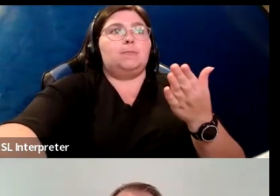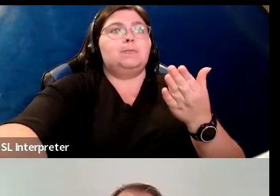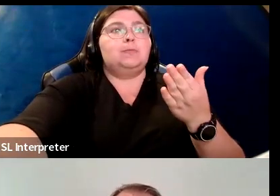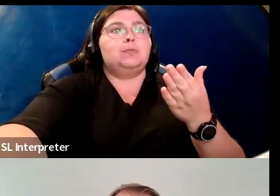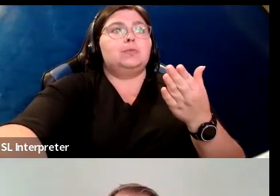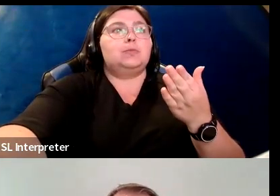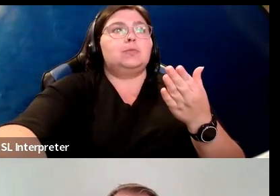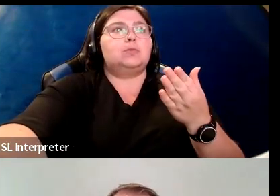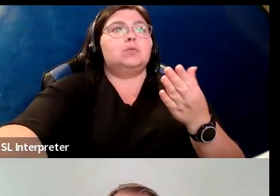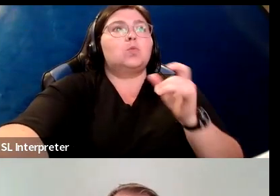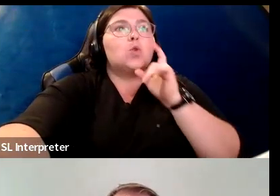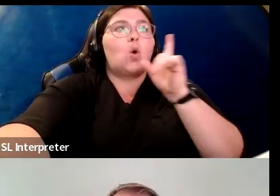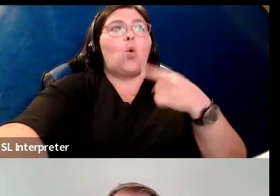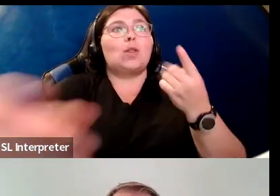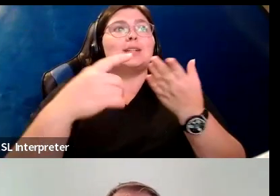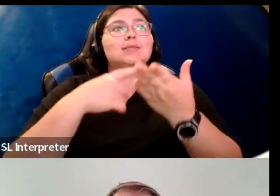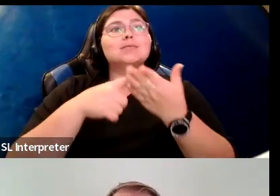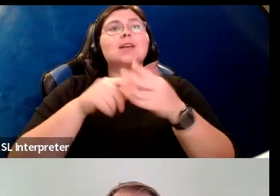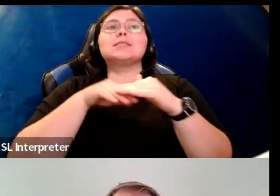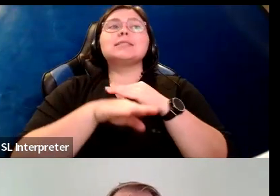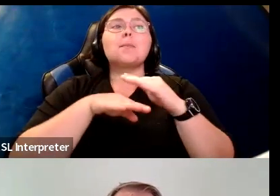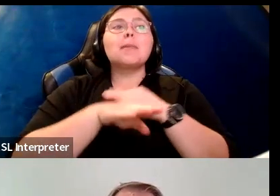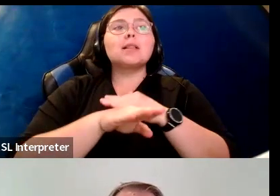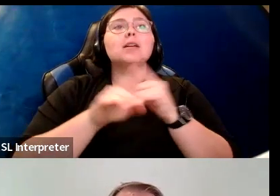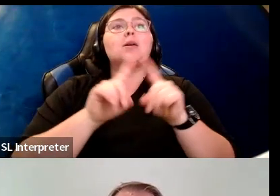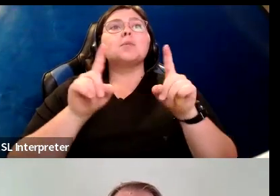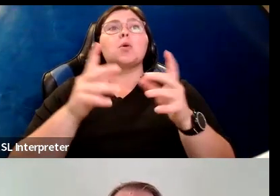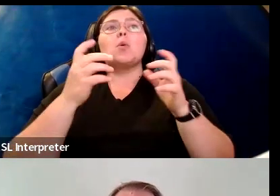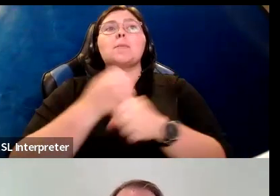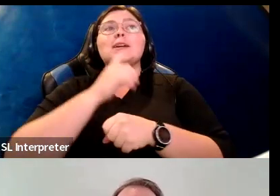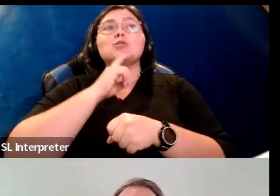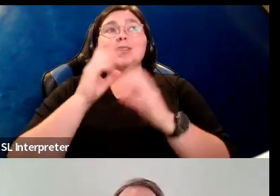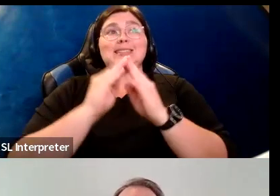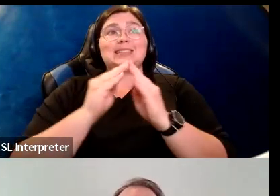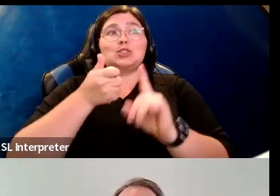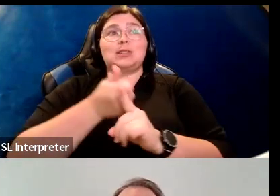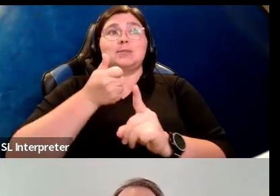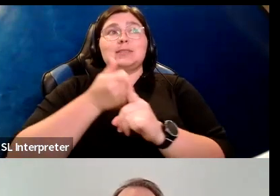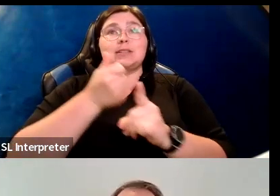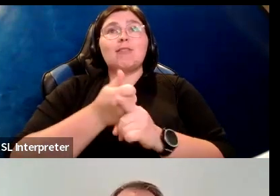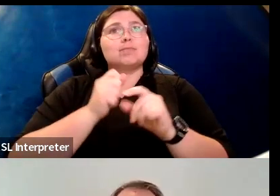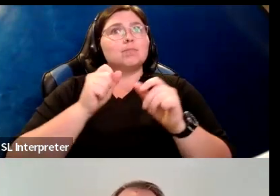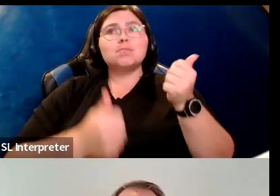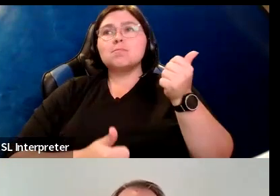we're not only talking about accessibility. We want to make the sessions themselves as accessible as we can.